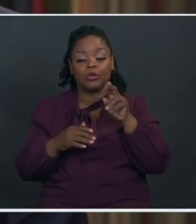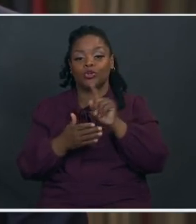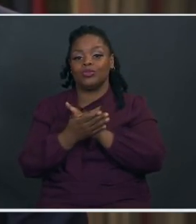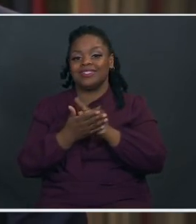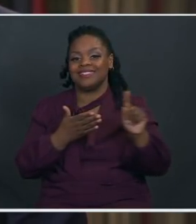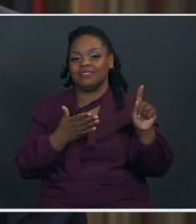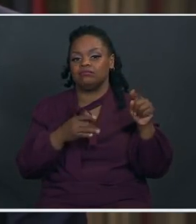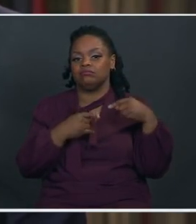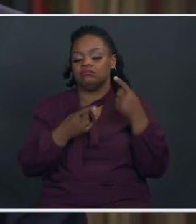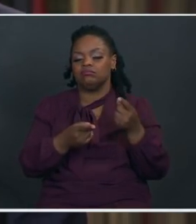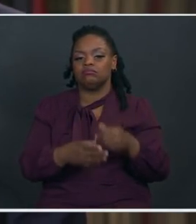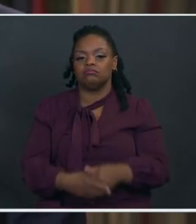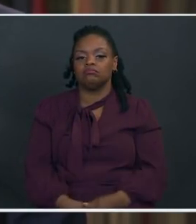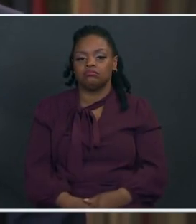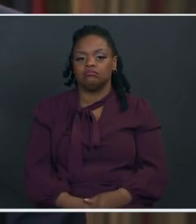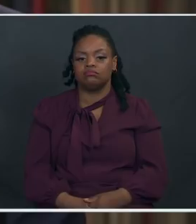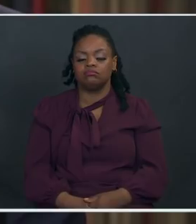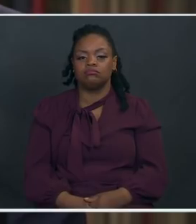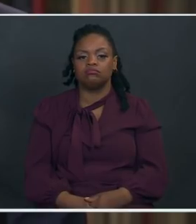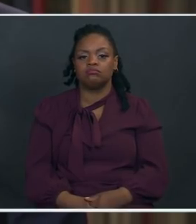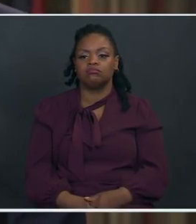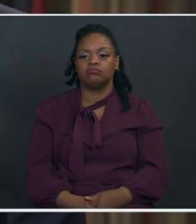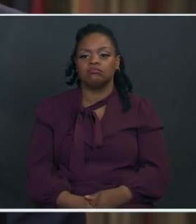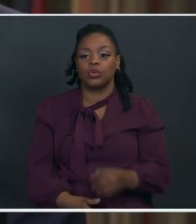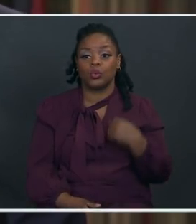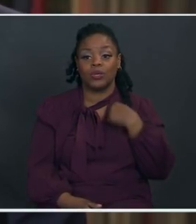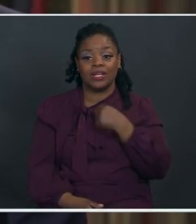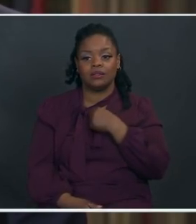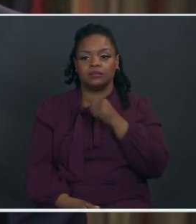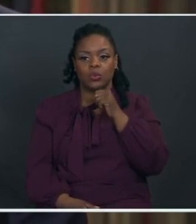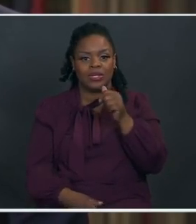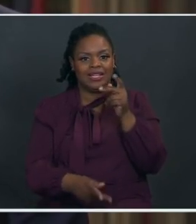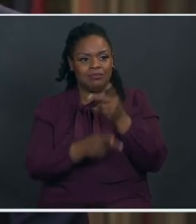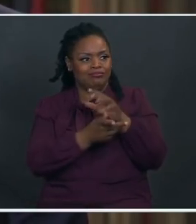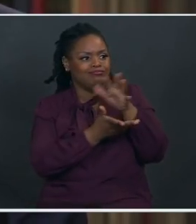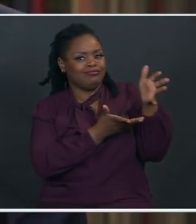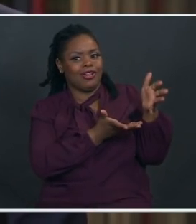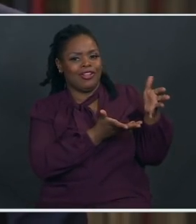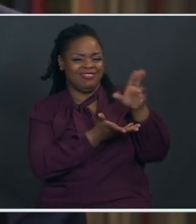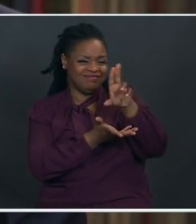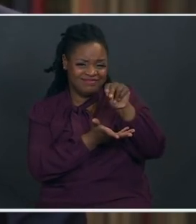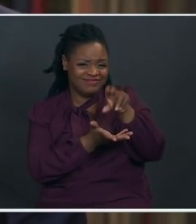Now, we do not keep a stockpile of a large number of vaccines,